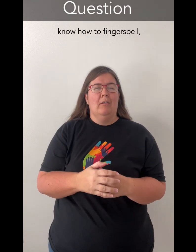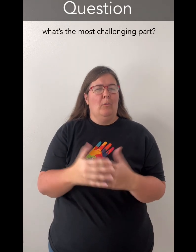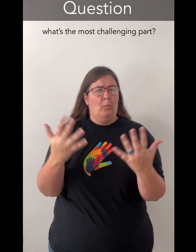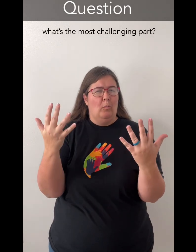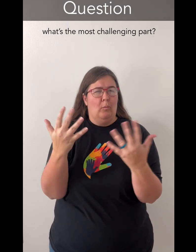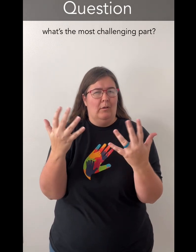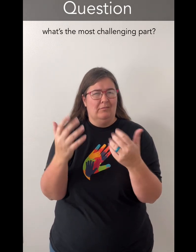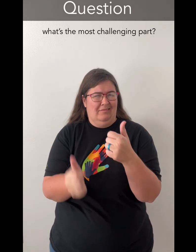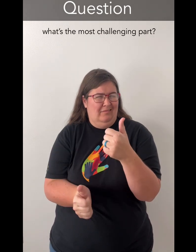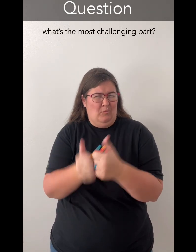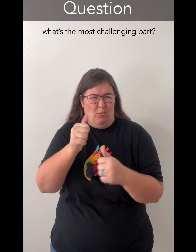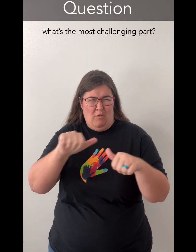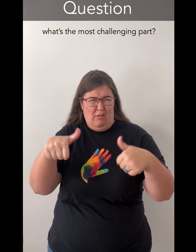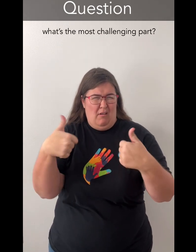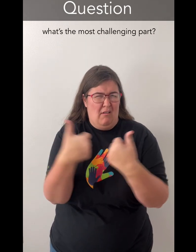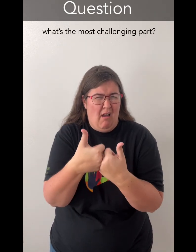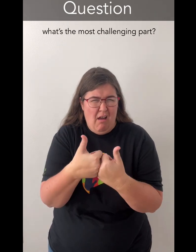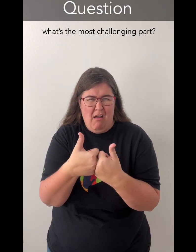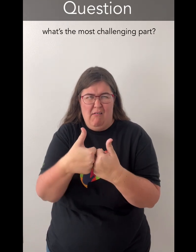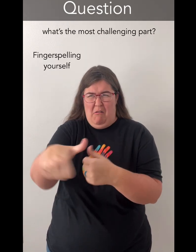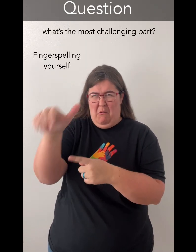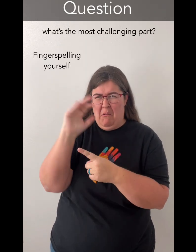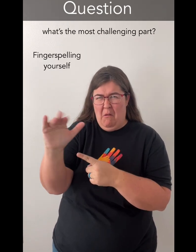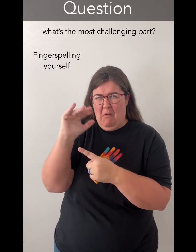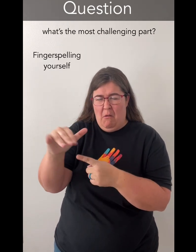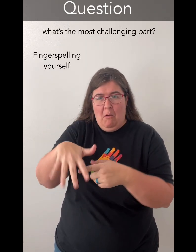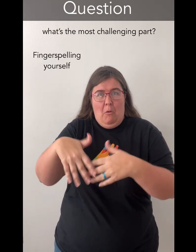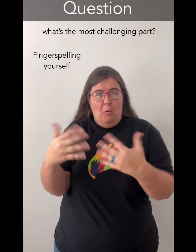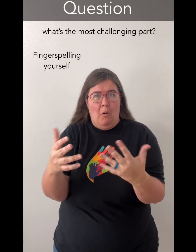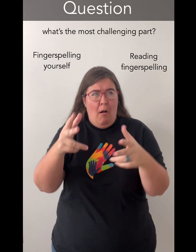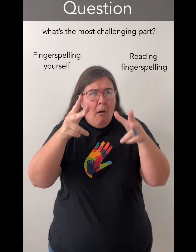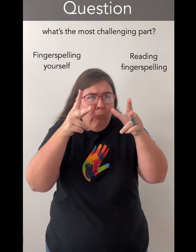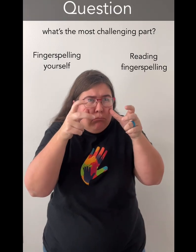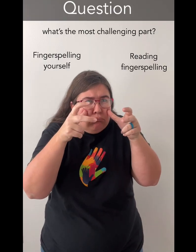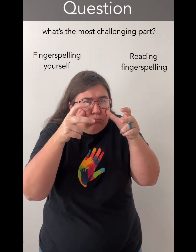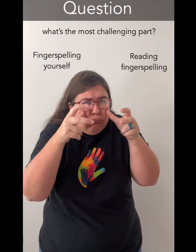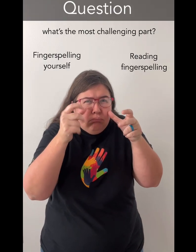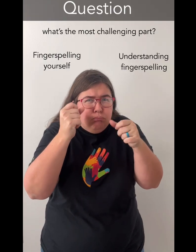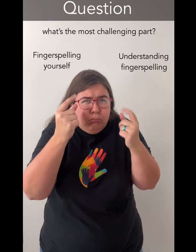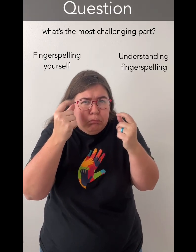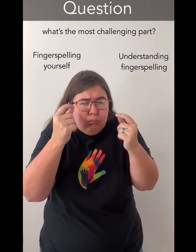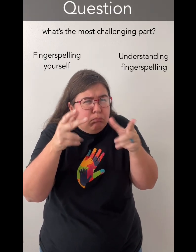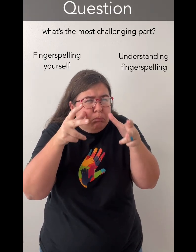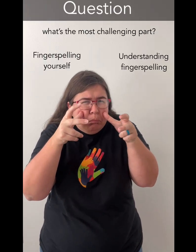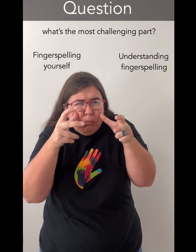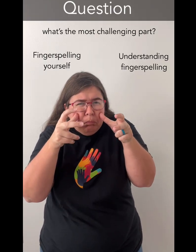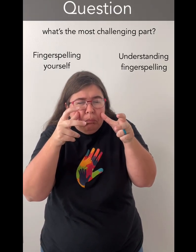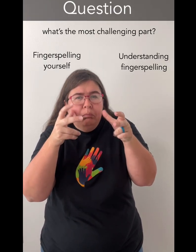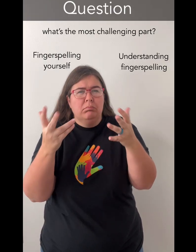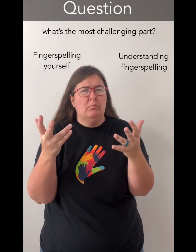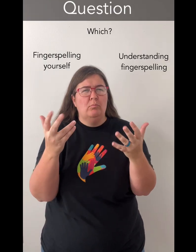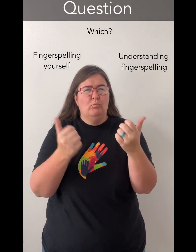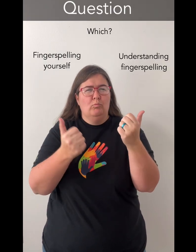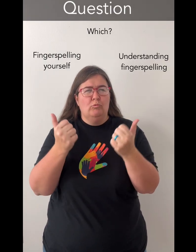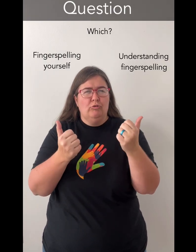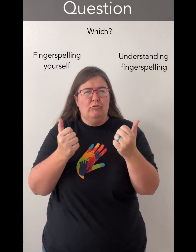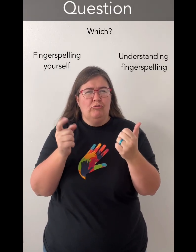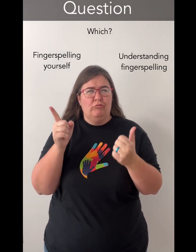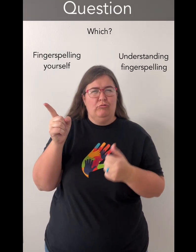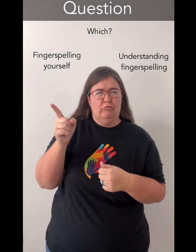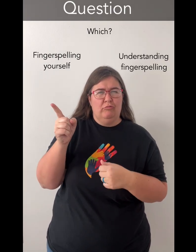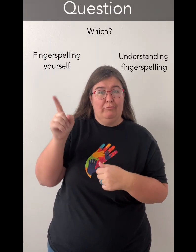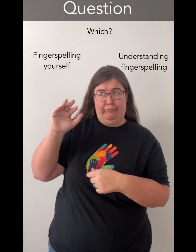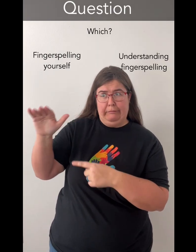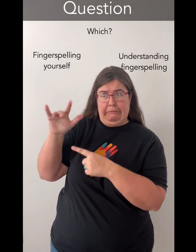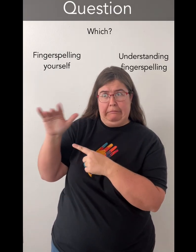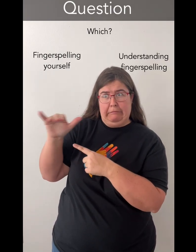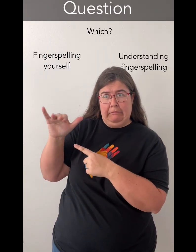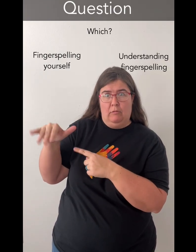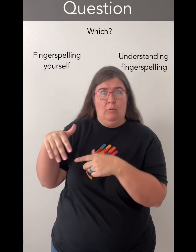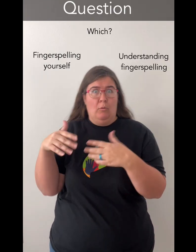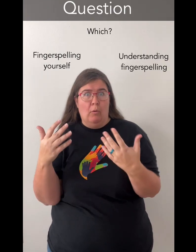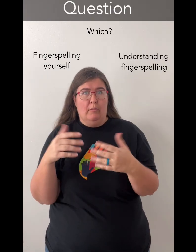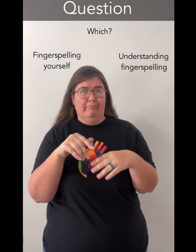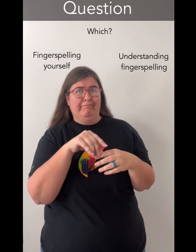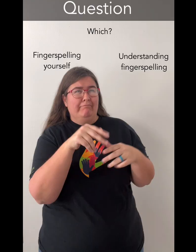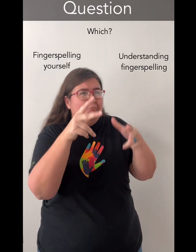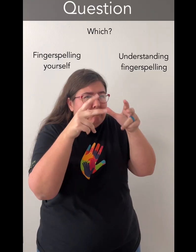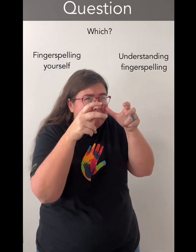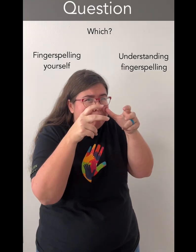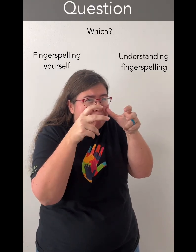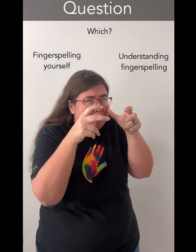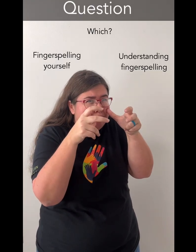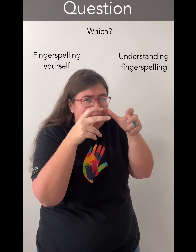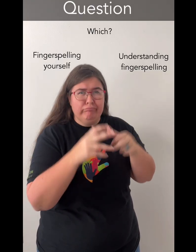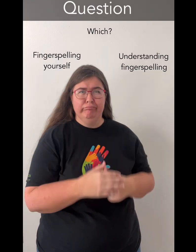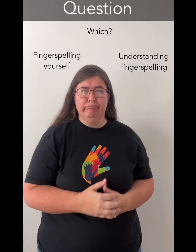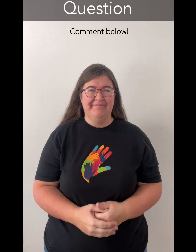what's the most challenging part? Fingerspelling yourself or understanding fingerspelling?